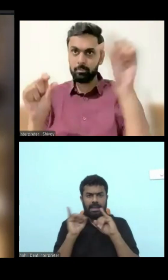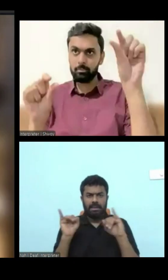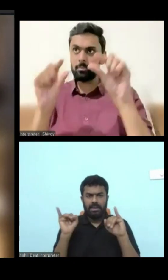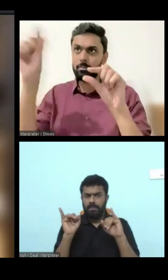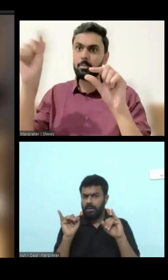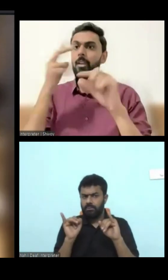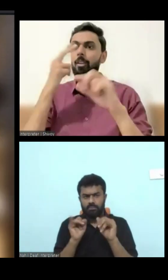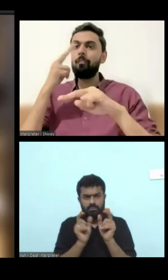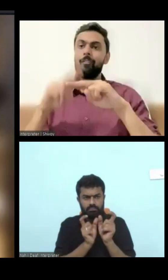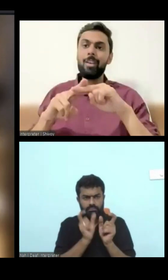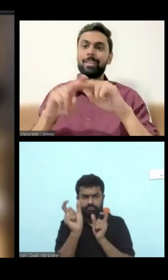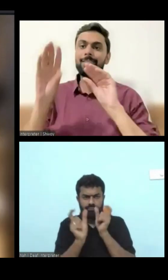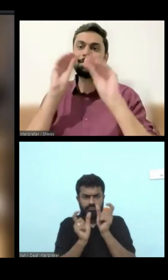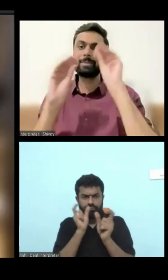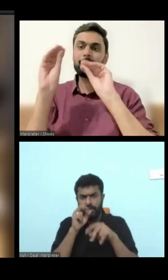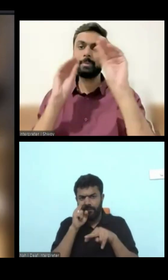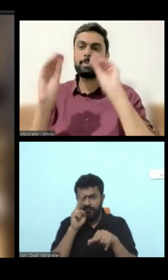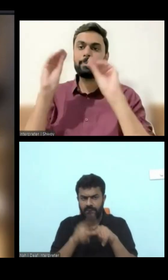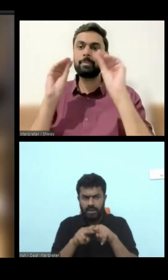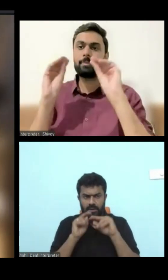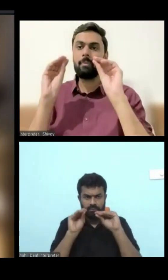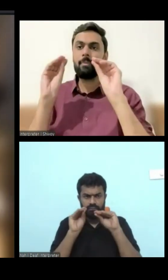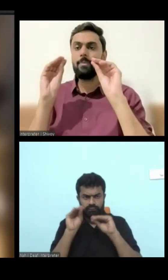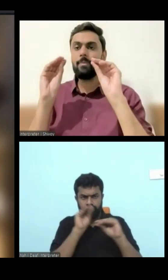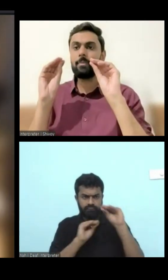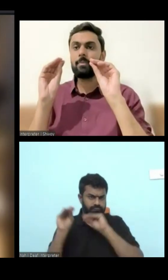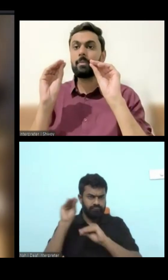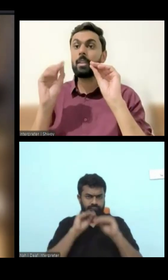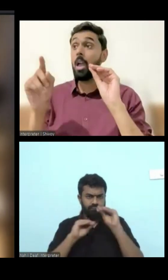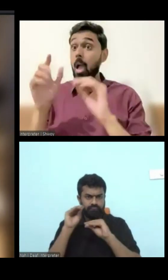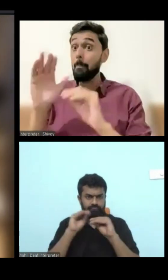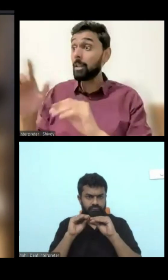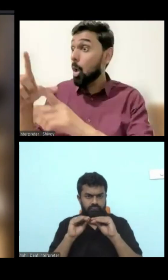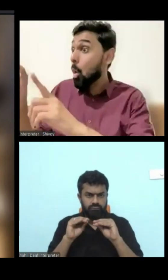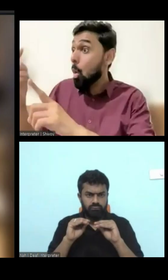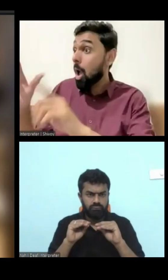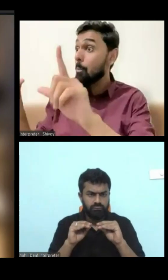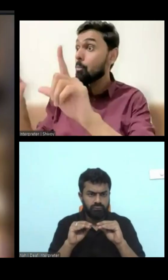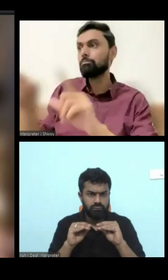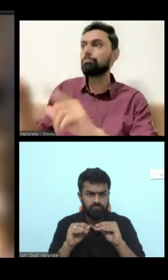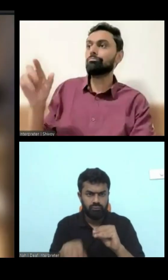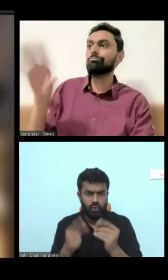So, when you are doing things, then only you will know whether the student is understanding or not. Because here the major challenge is at the level of the mind.